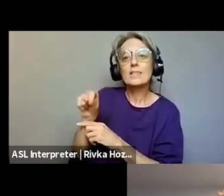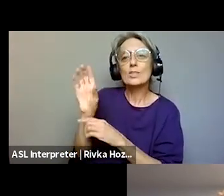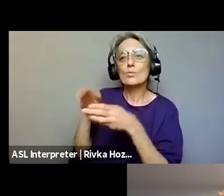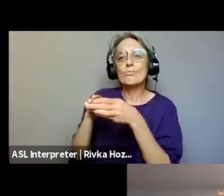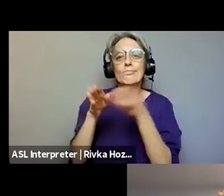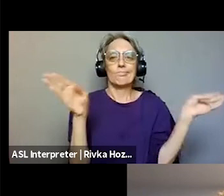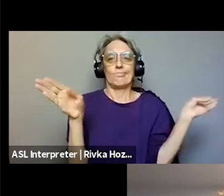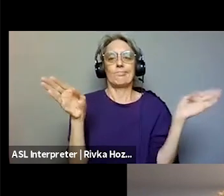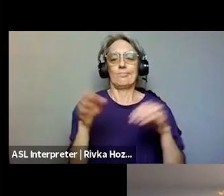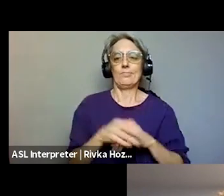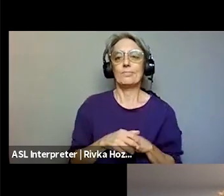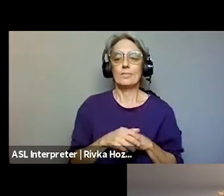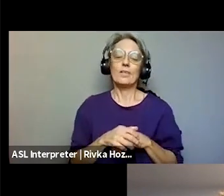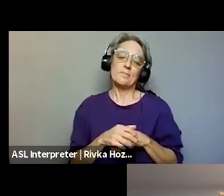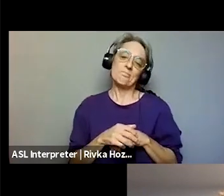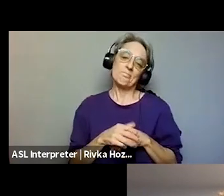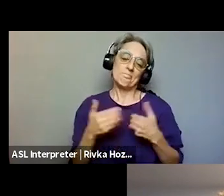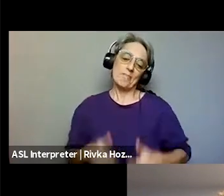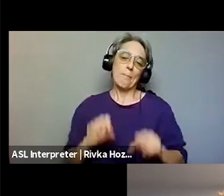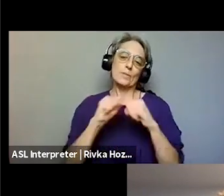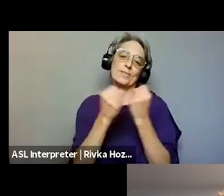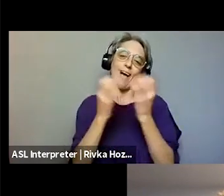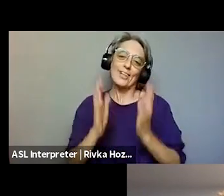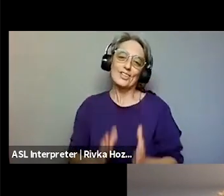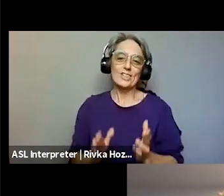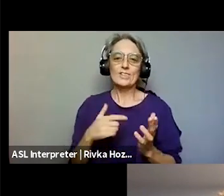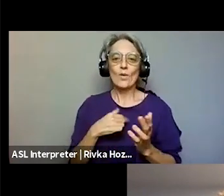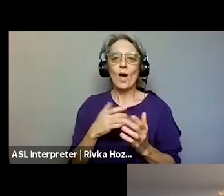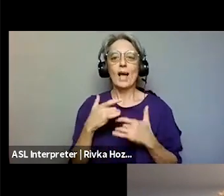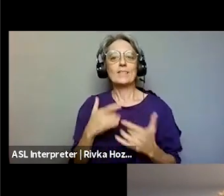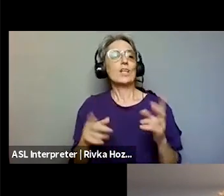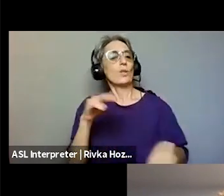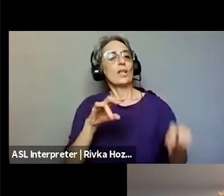Granted I’m a sociologist so I'm biased to look at social system issues with the medical system